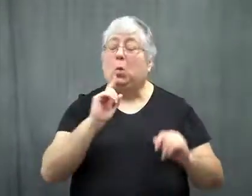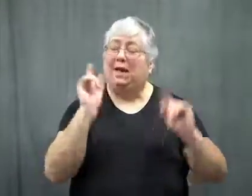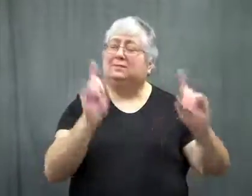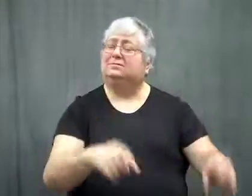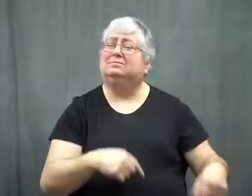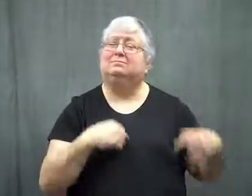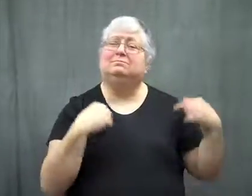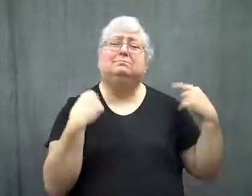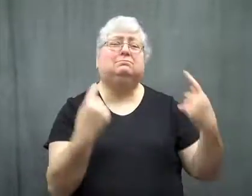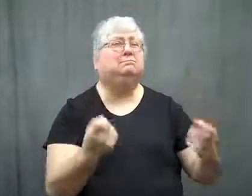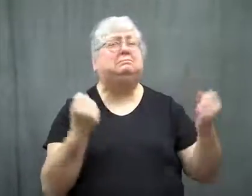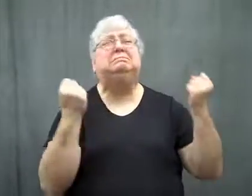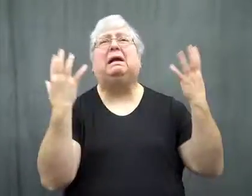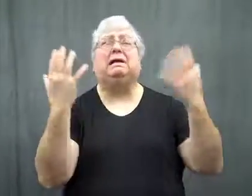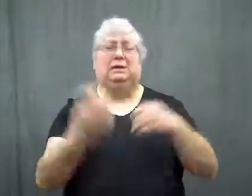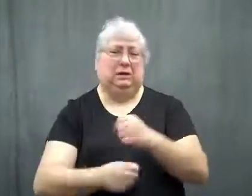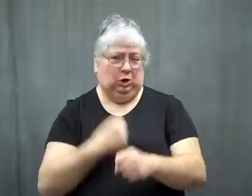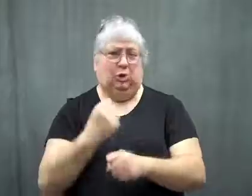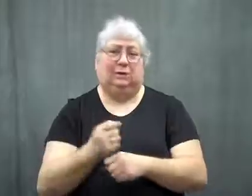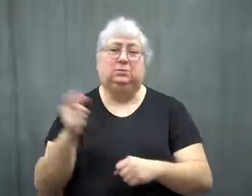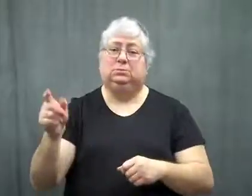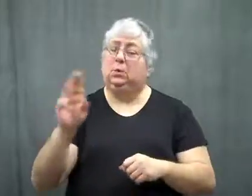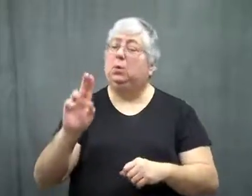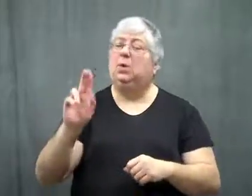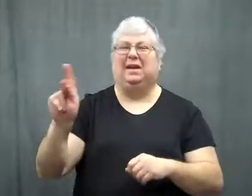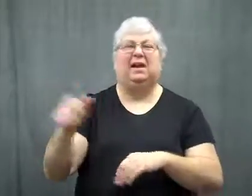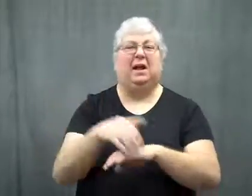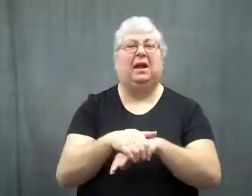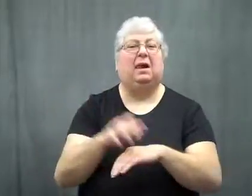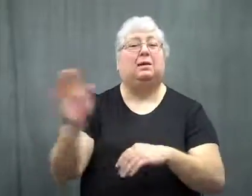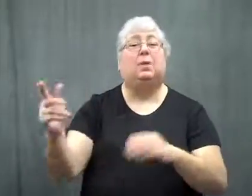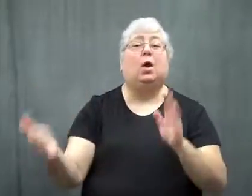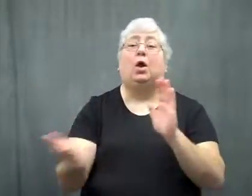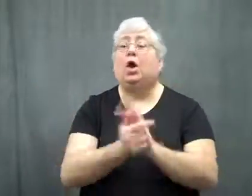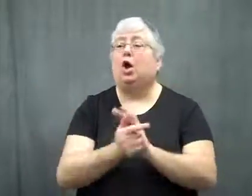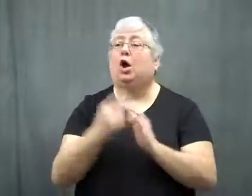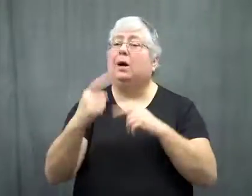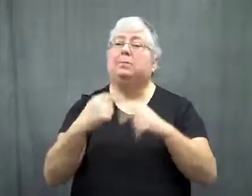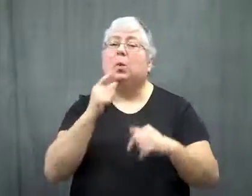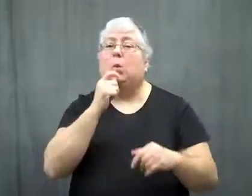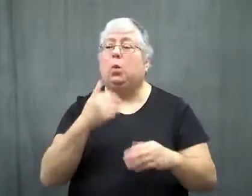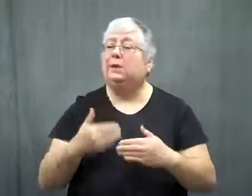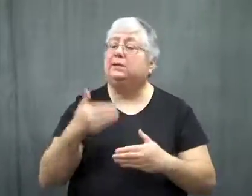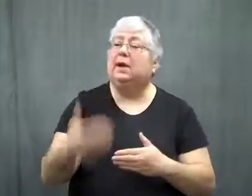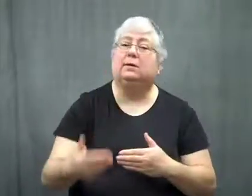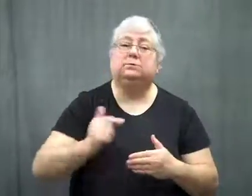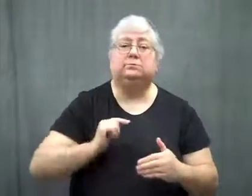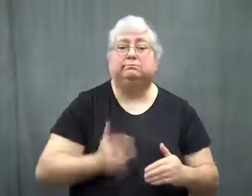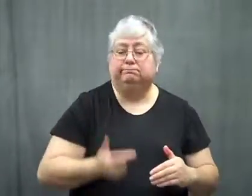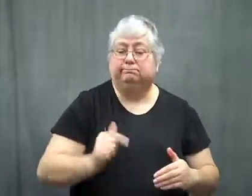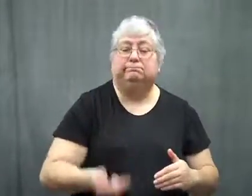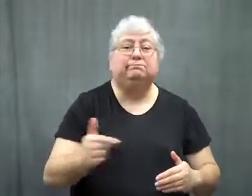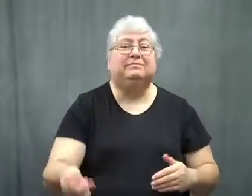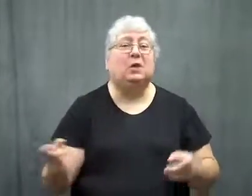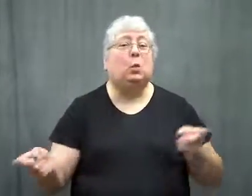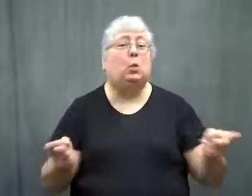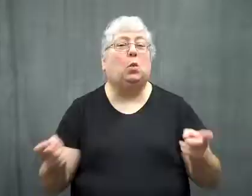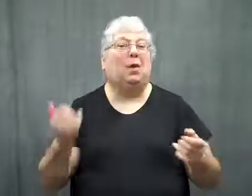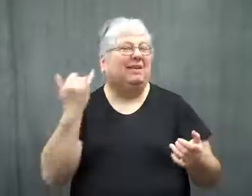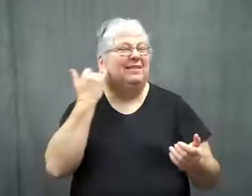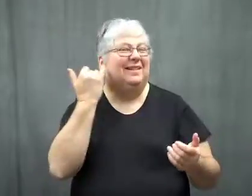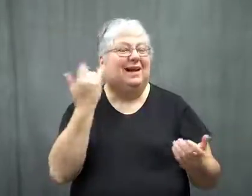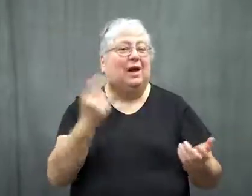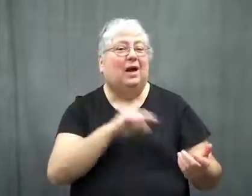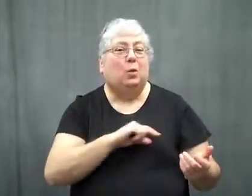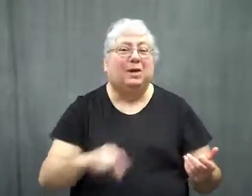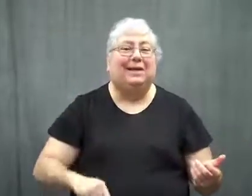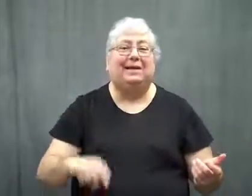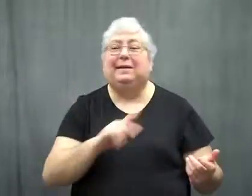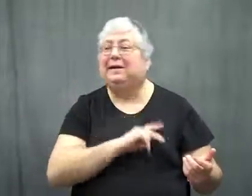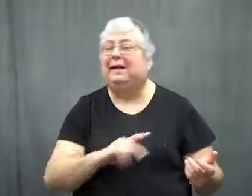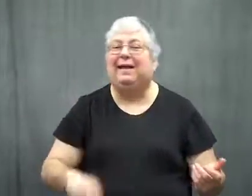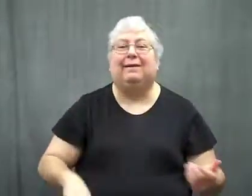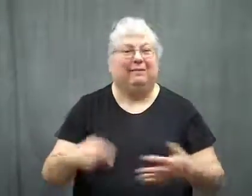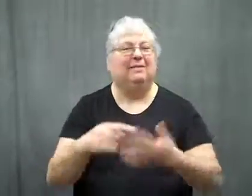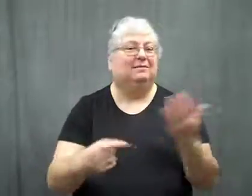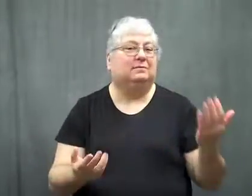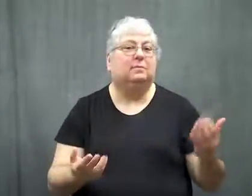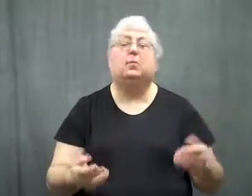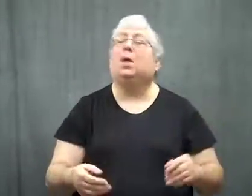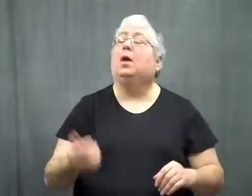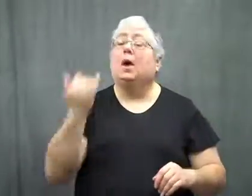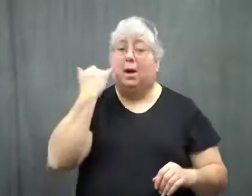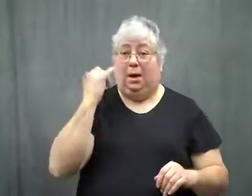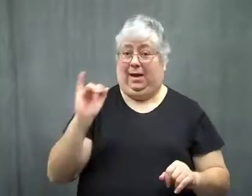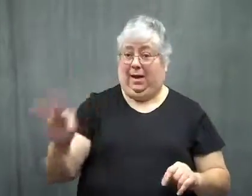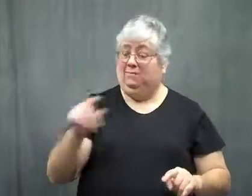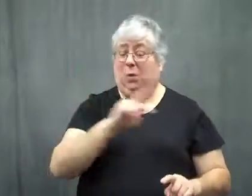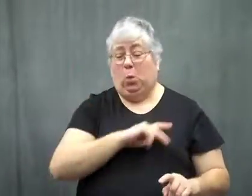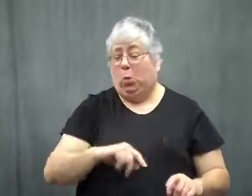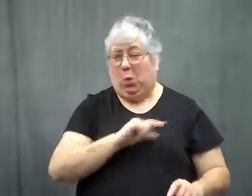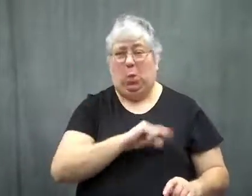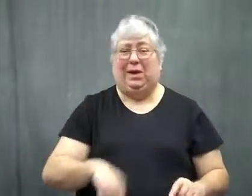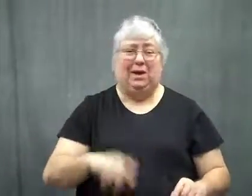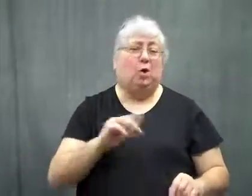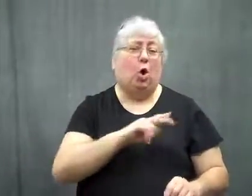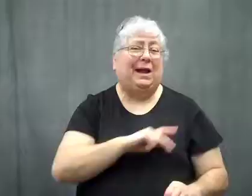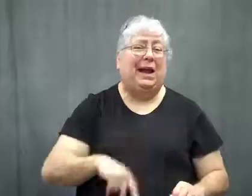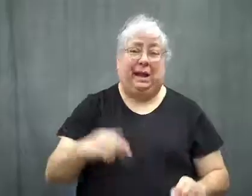For many years in the UK, there has been a law on